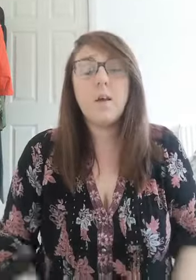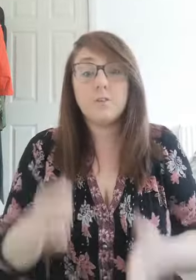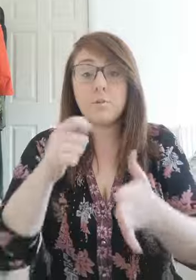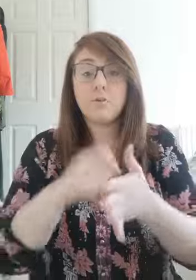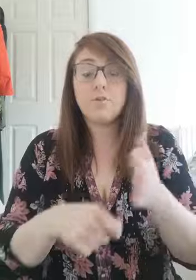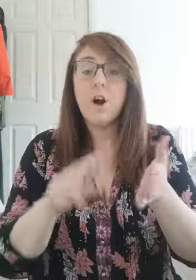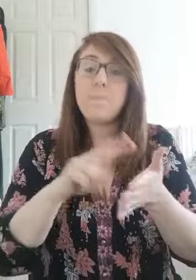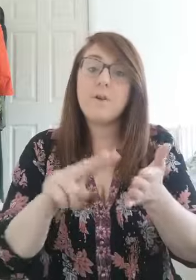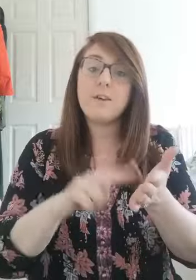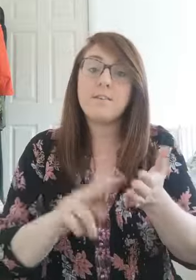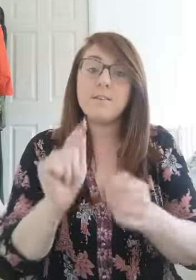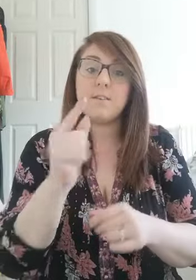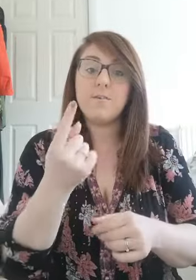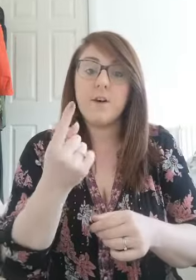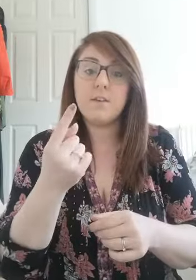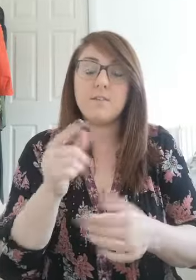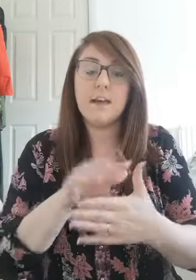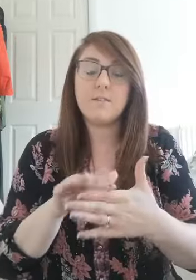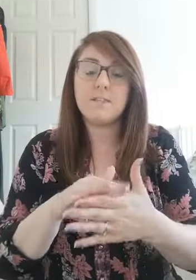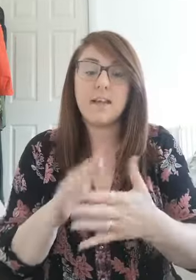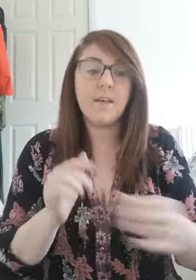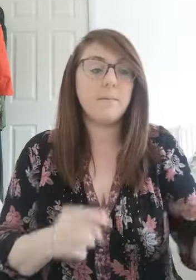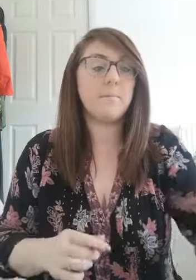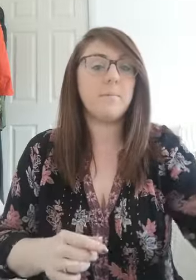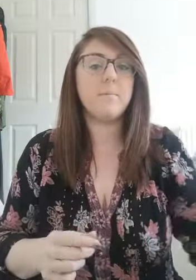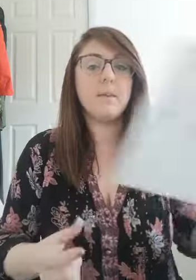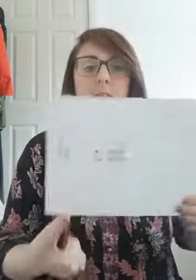So we will start by reading the first sound together.